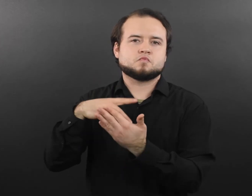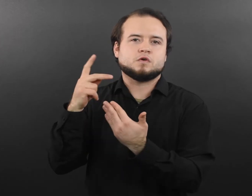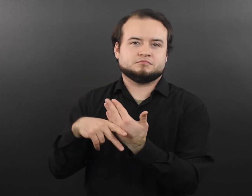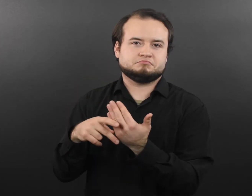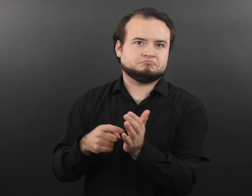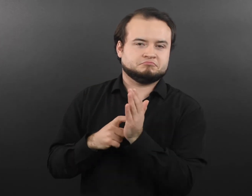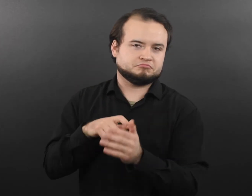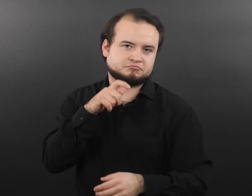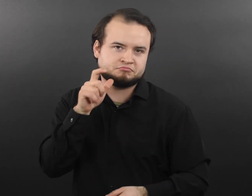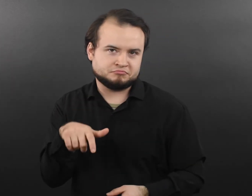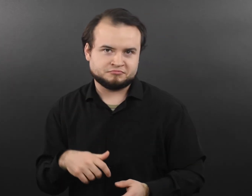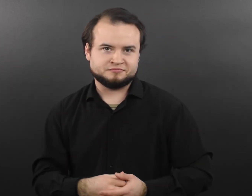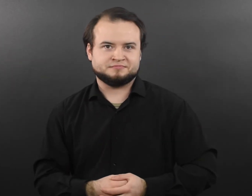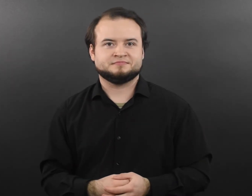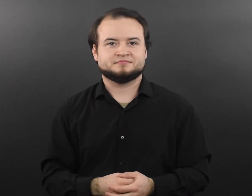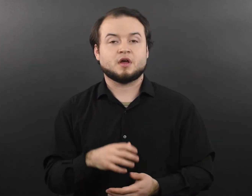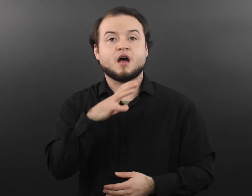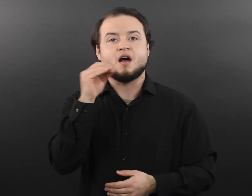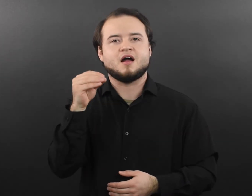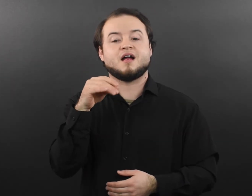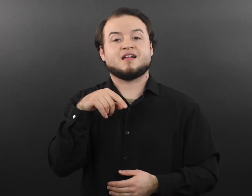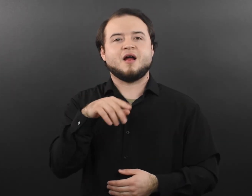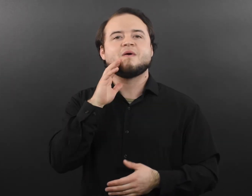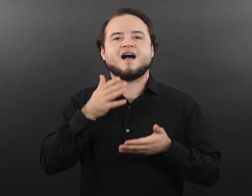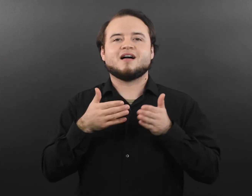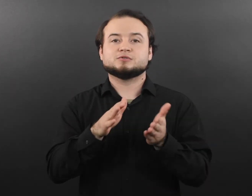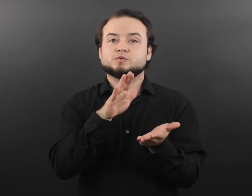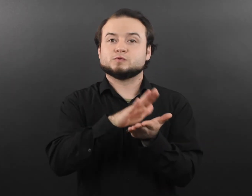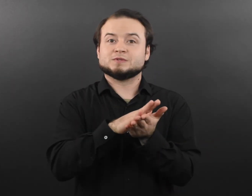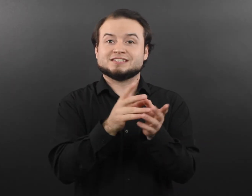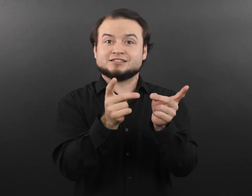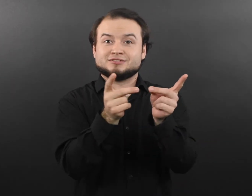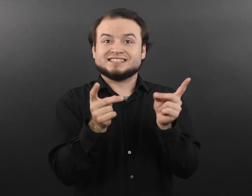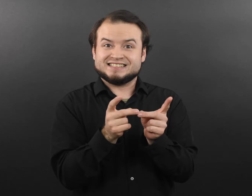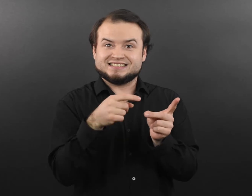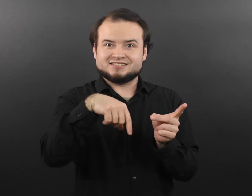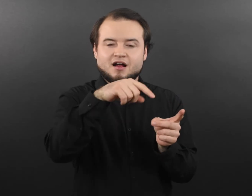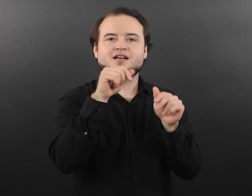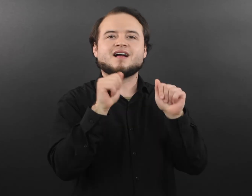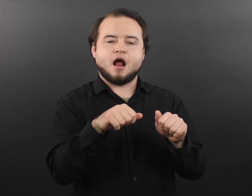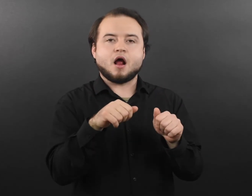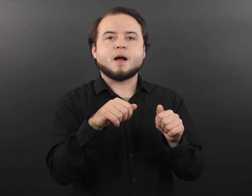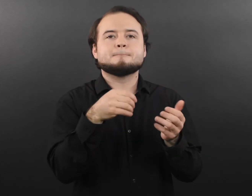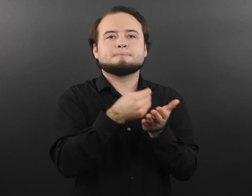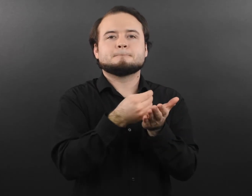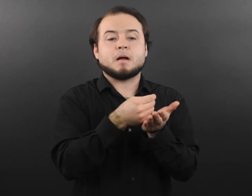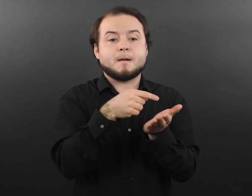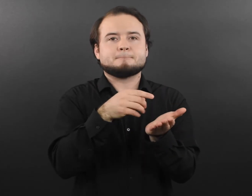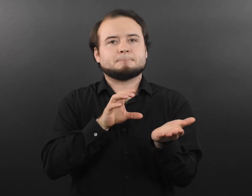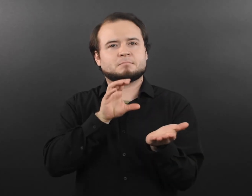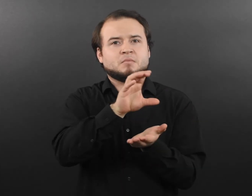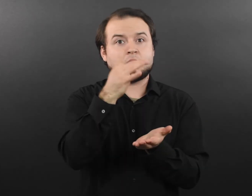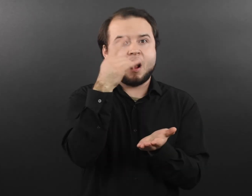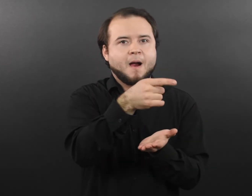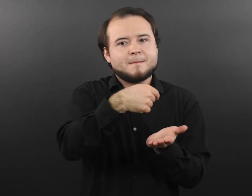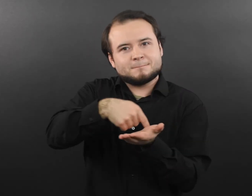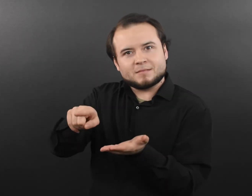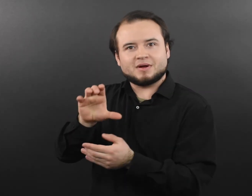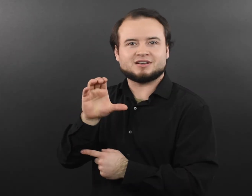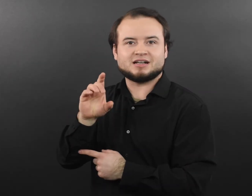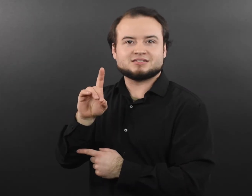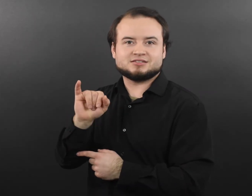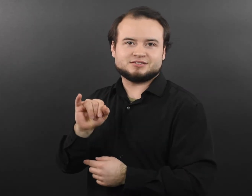program and would allow school districts to be reimbursed for the salary of the CDI.